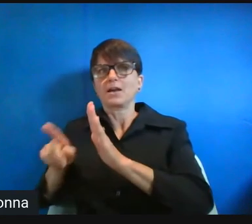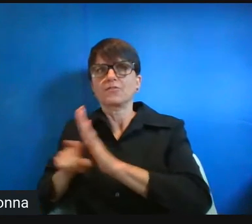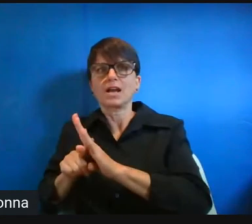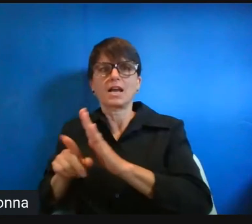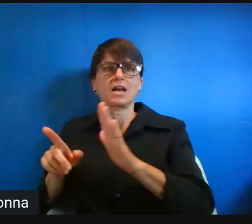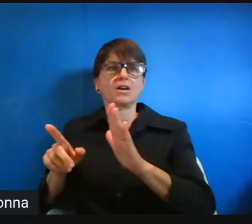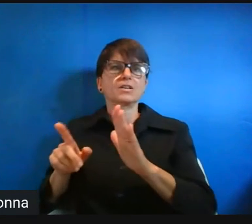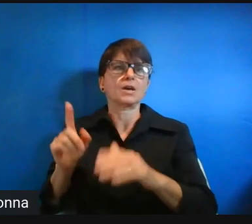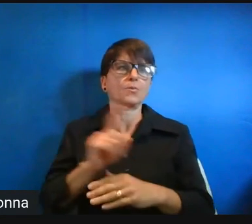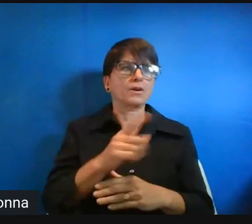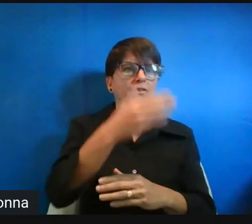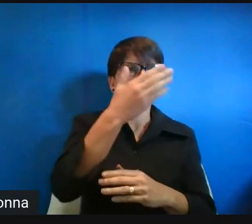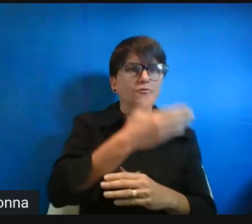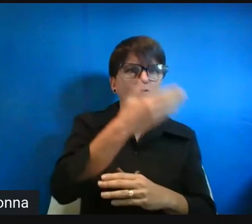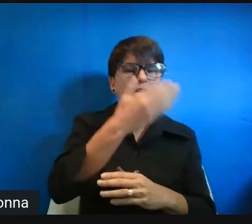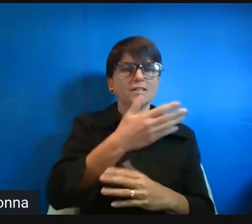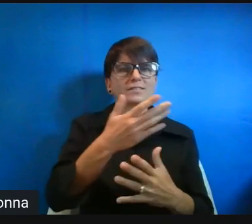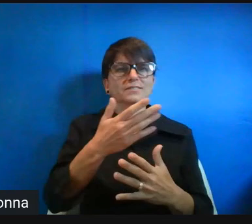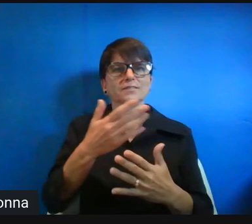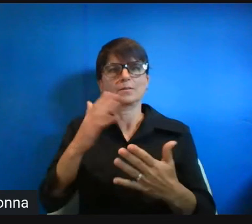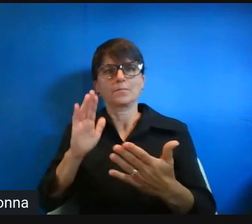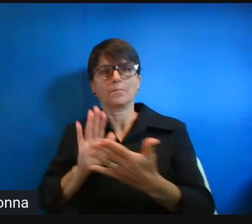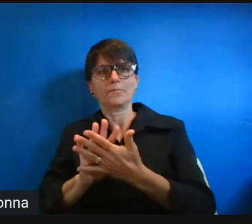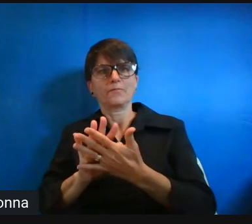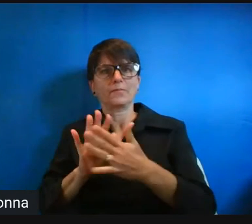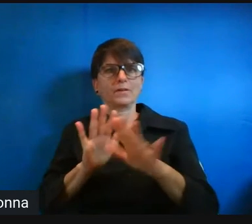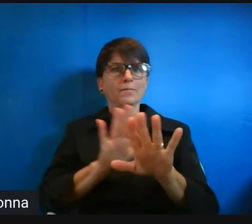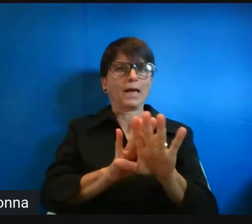in the foreground or the dialog in the foreground.